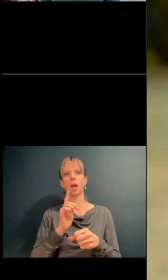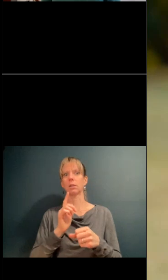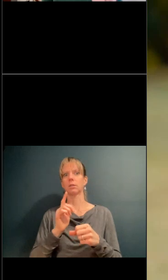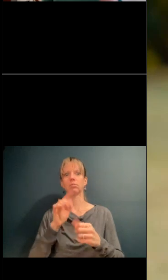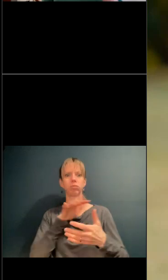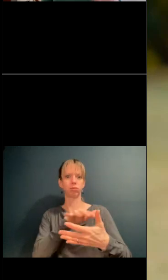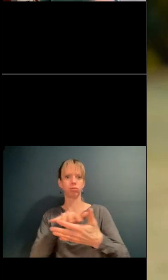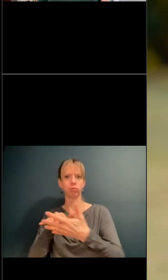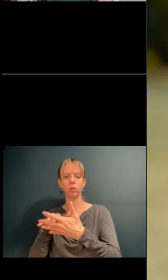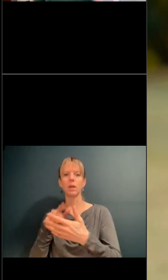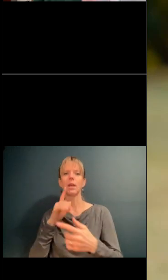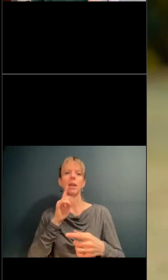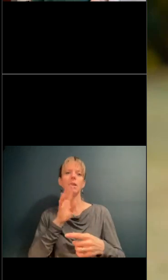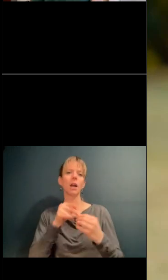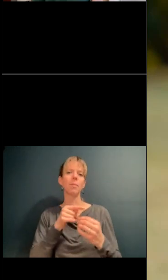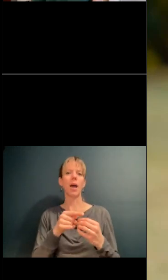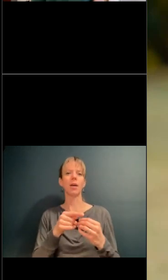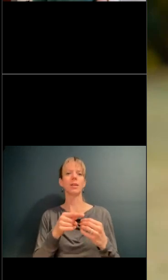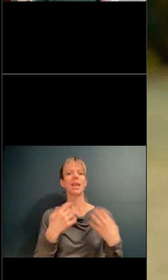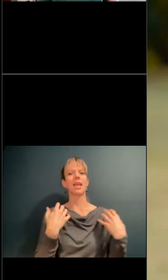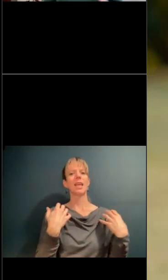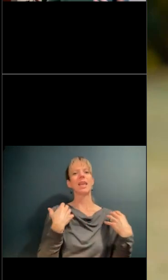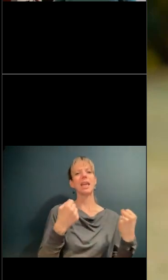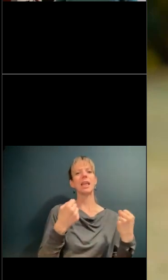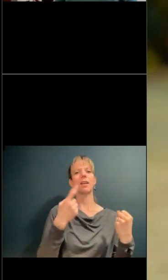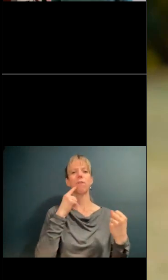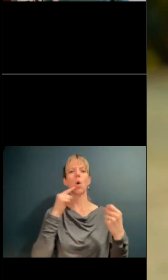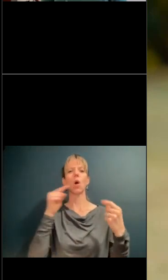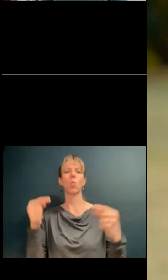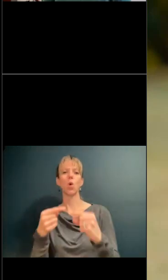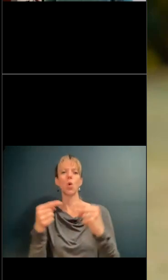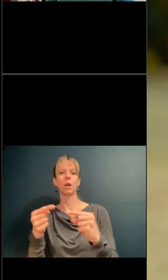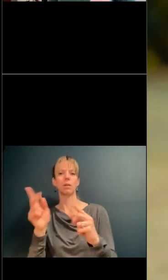he talks about healing for wounded people begins with these three messages: